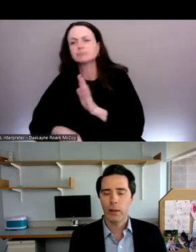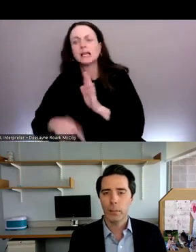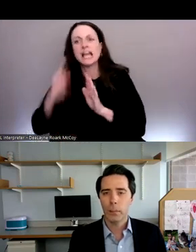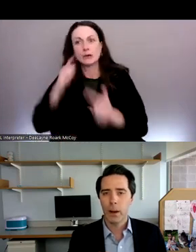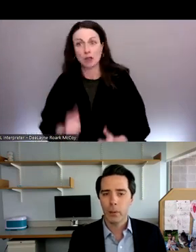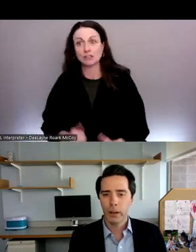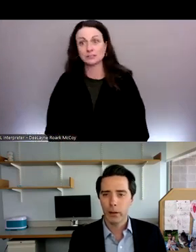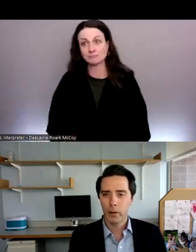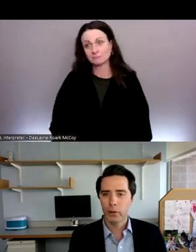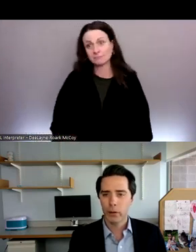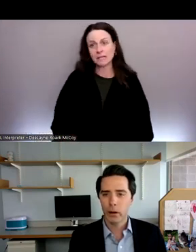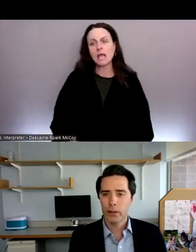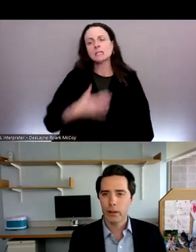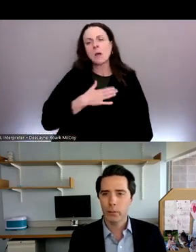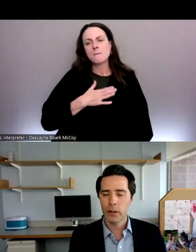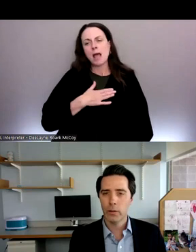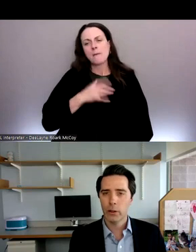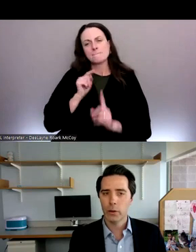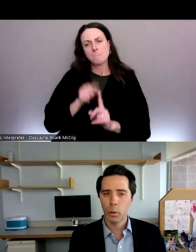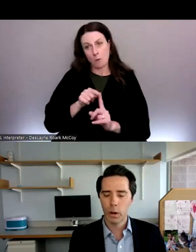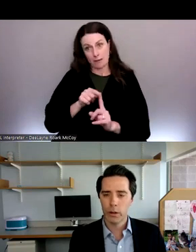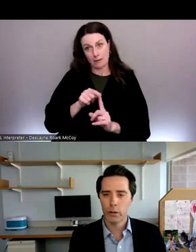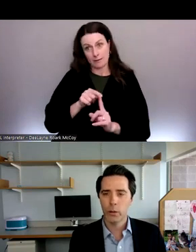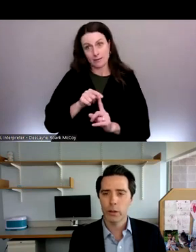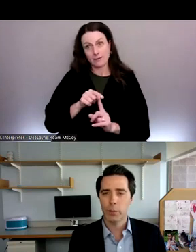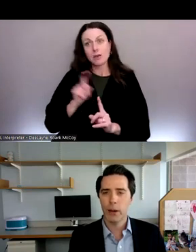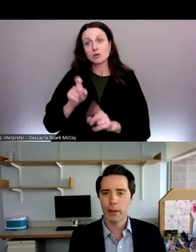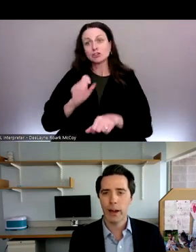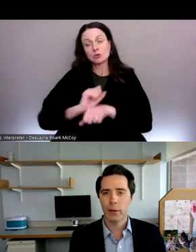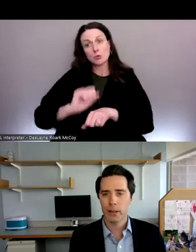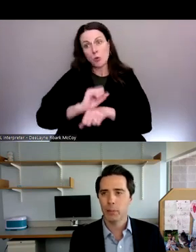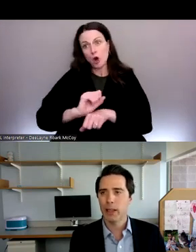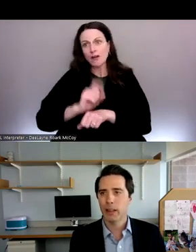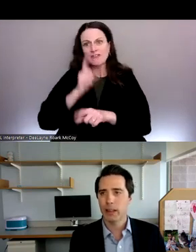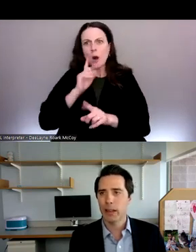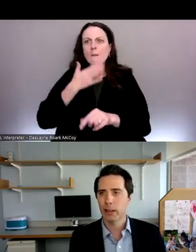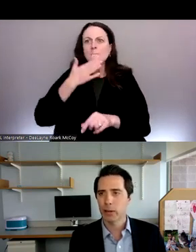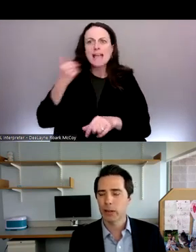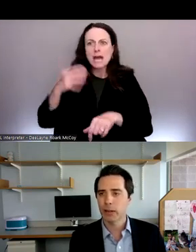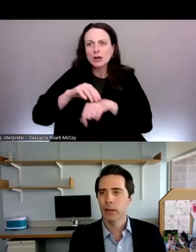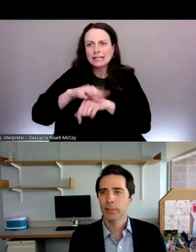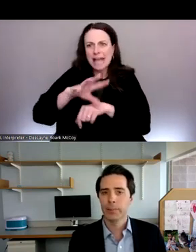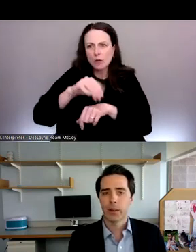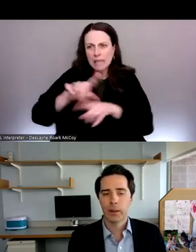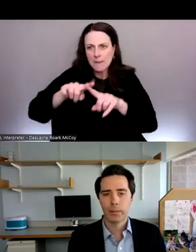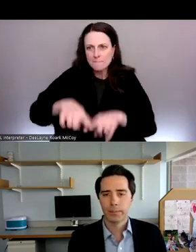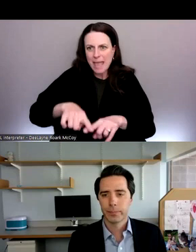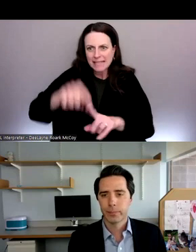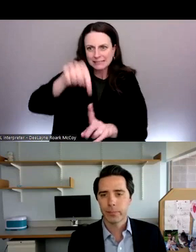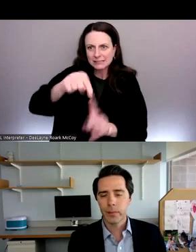my point overall is that we we should work towards better counseling based on